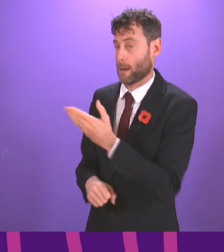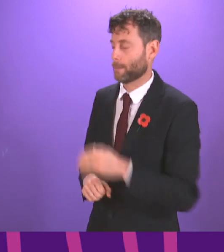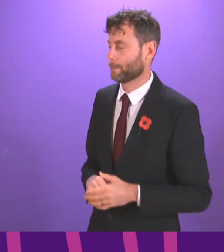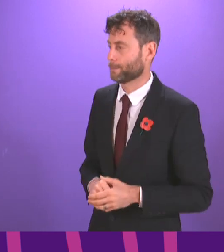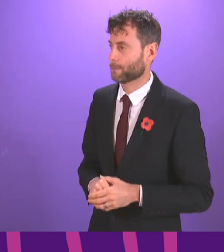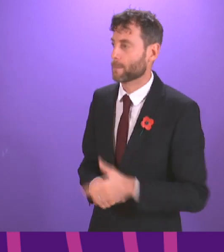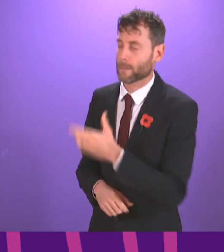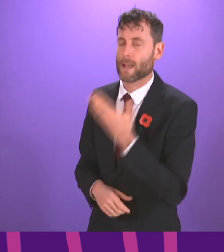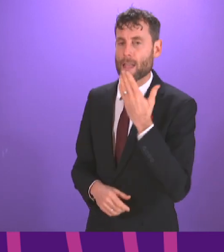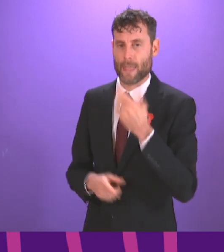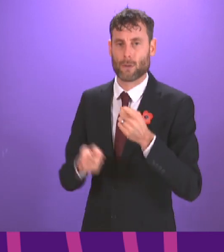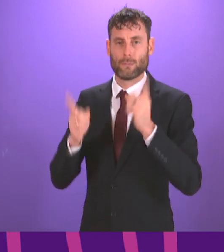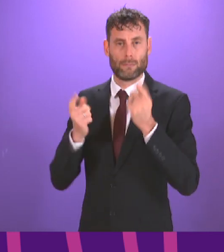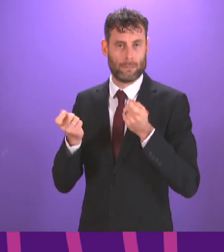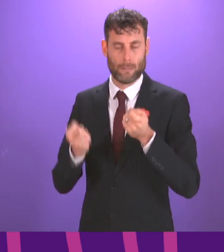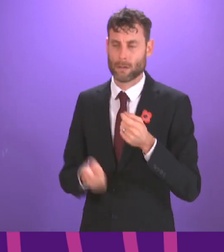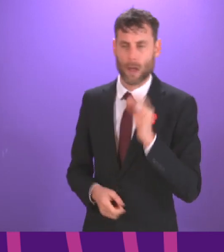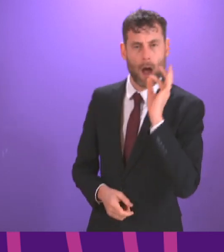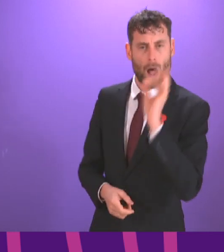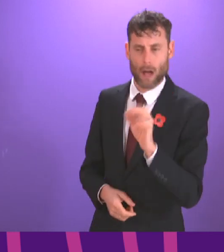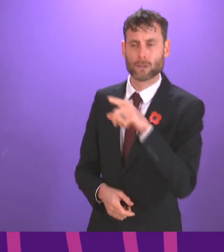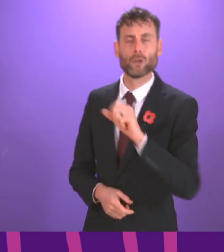To ask the First Minister what her response is to the report by the Scottish Children’s